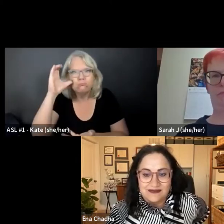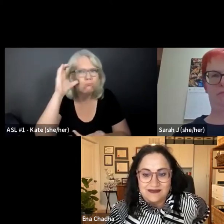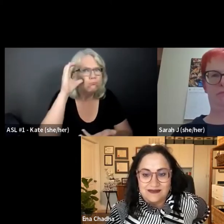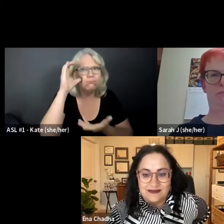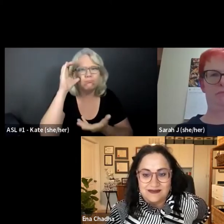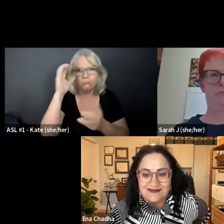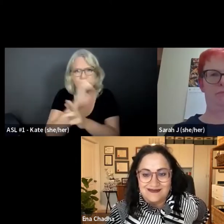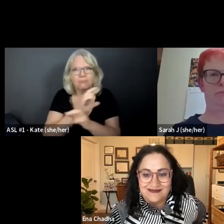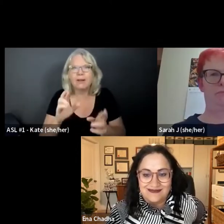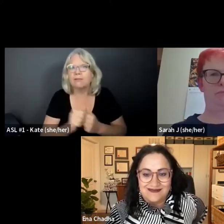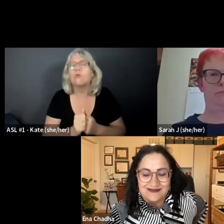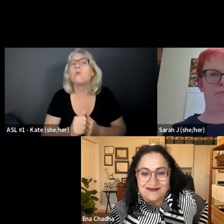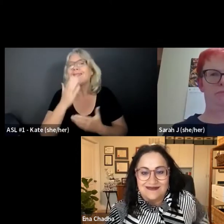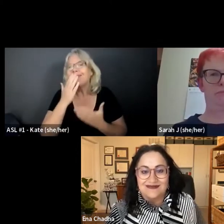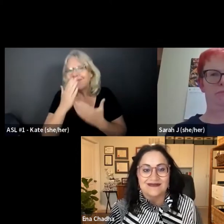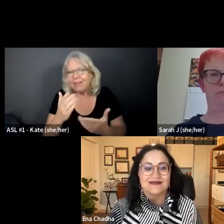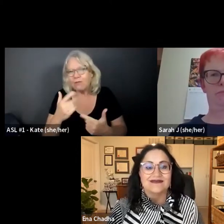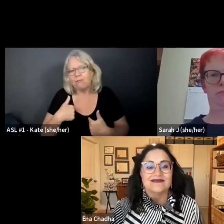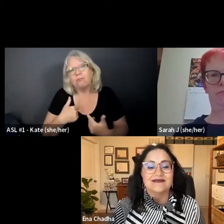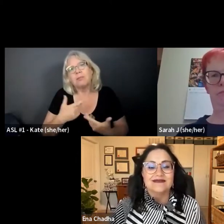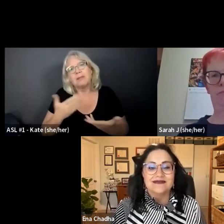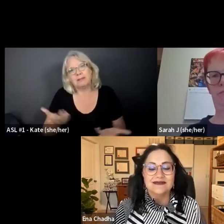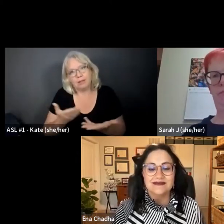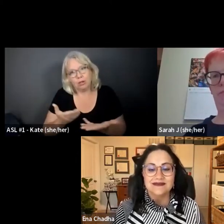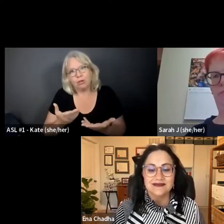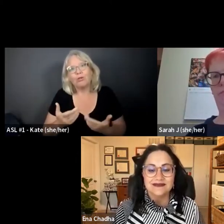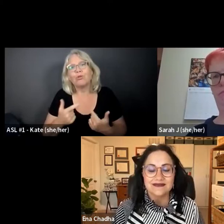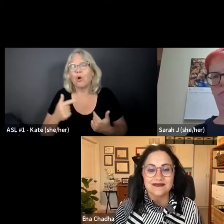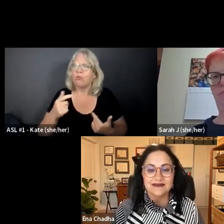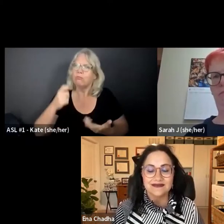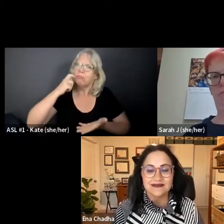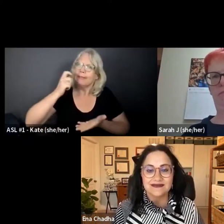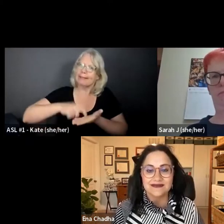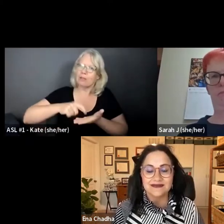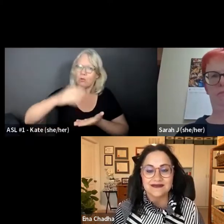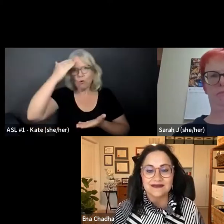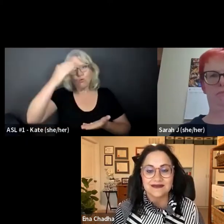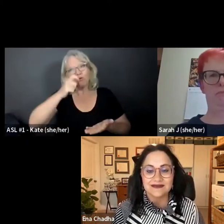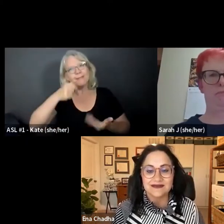THANK YOU FOR HAVING ME HERE TODAY TO LET ME KNOW YOU KNOW WHO I AM AND GET TO KNOW ME.